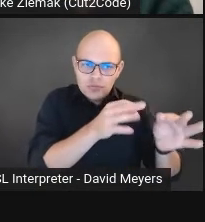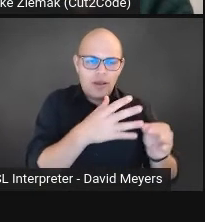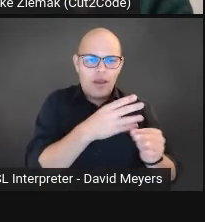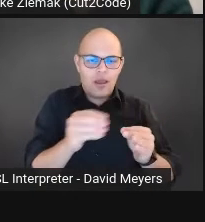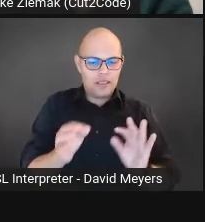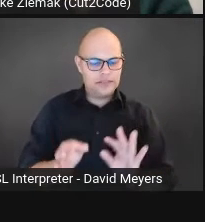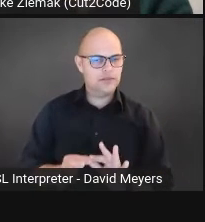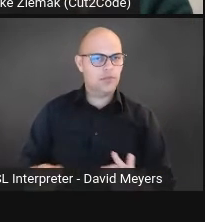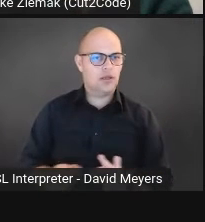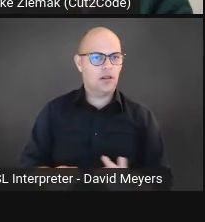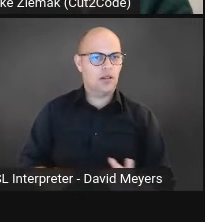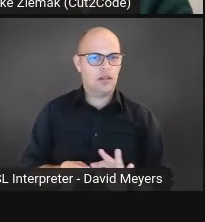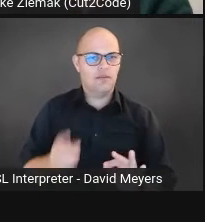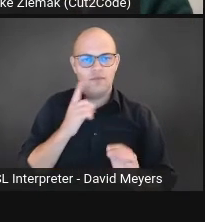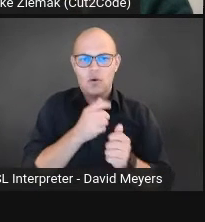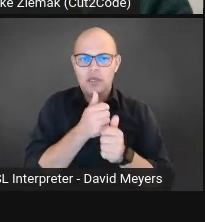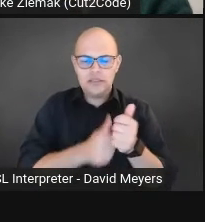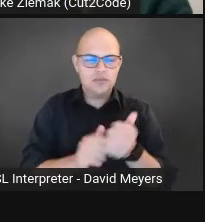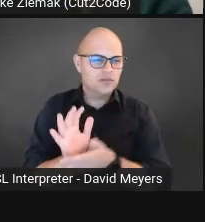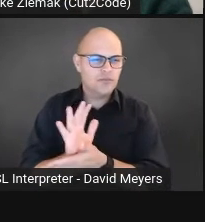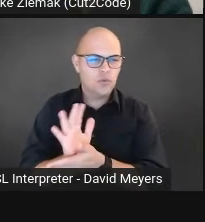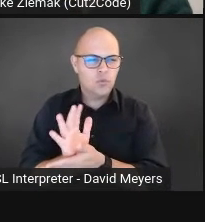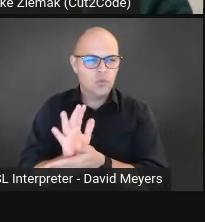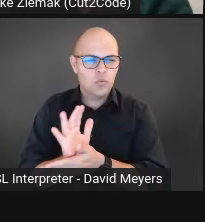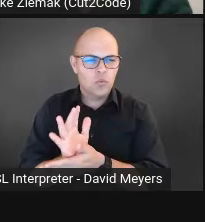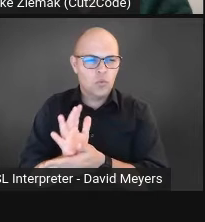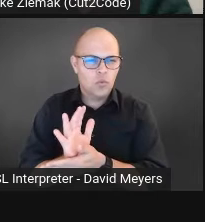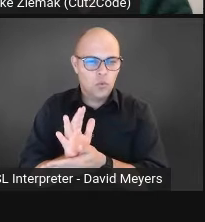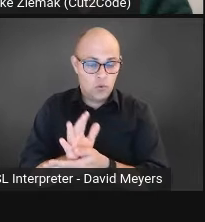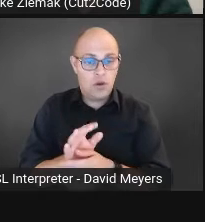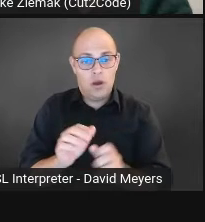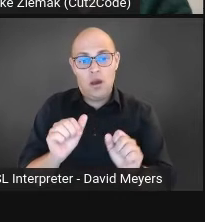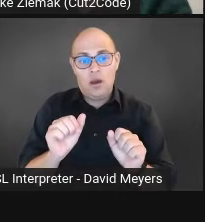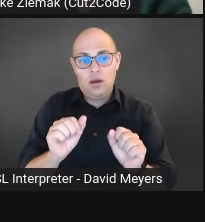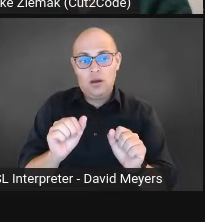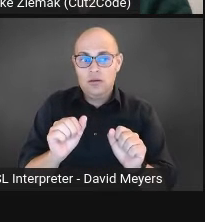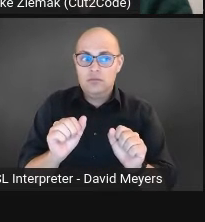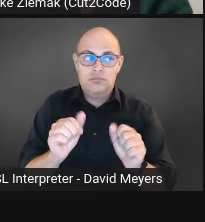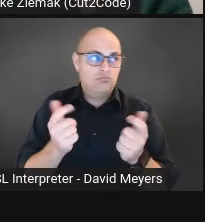Actually, you can do so with help of most of the video tools